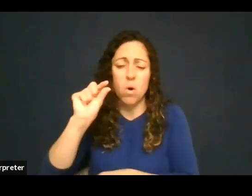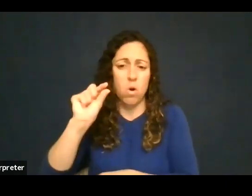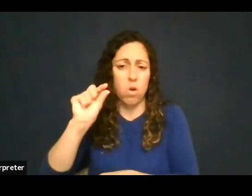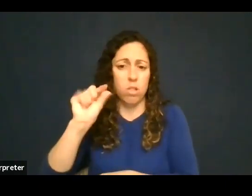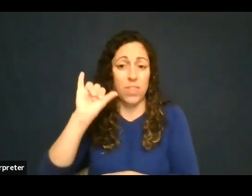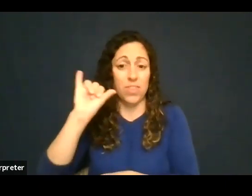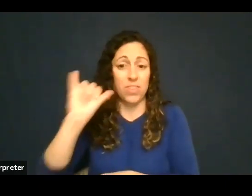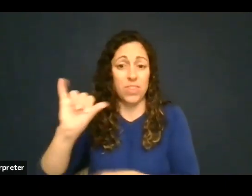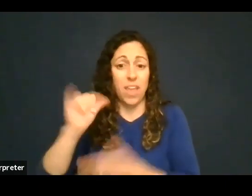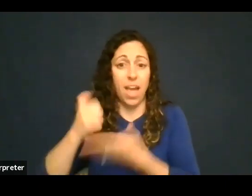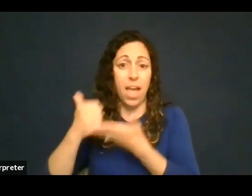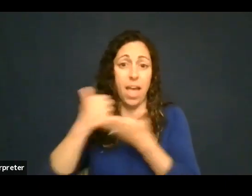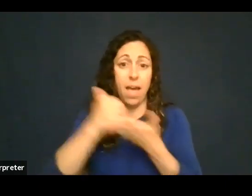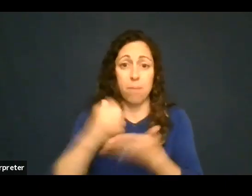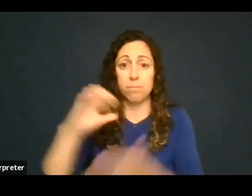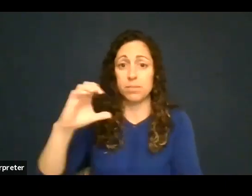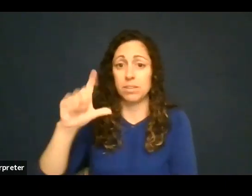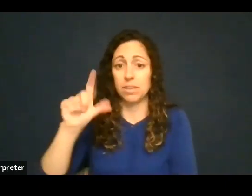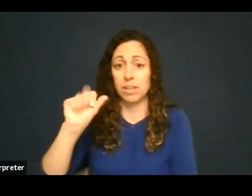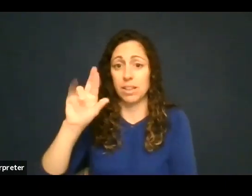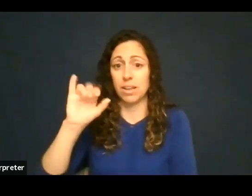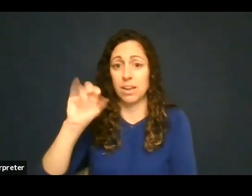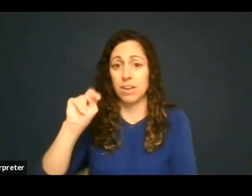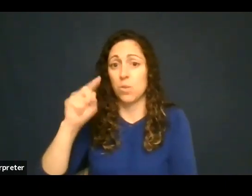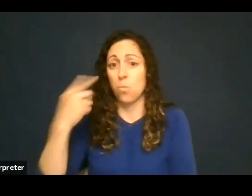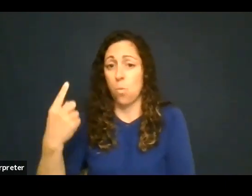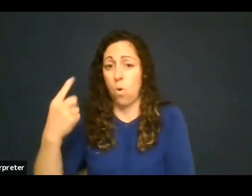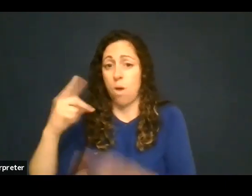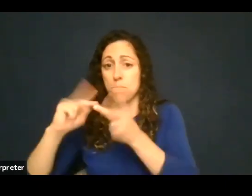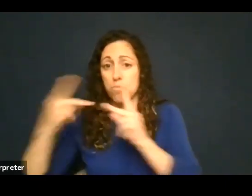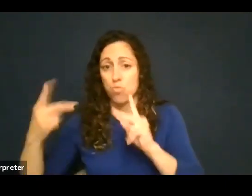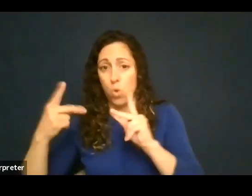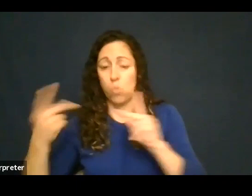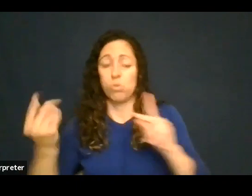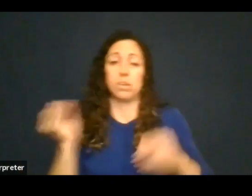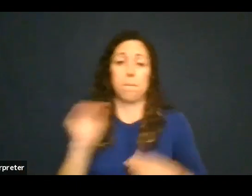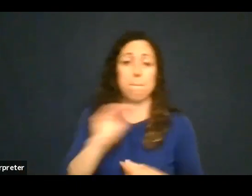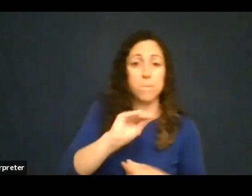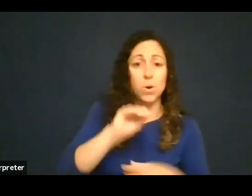into the right place in hair cells of the inner ear.